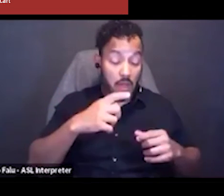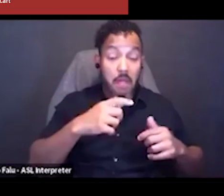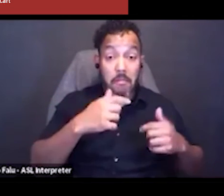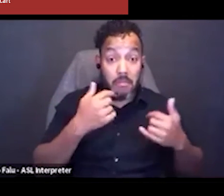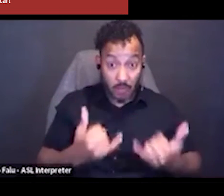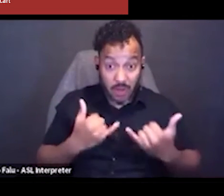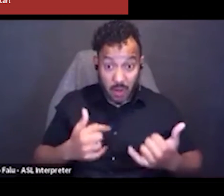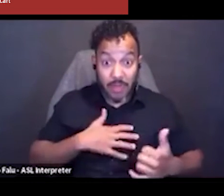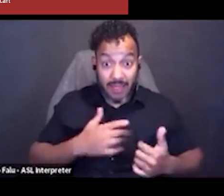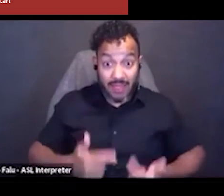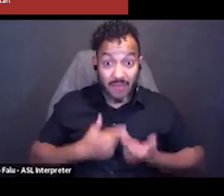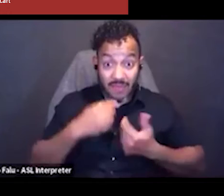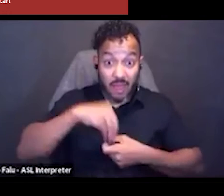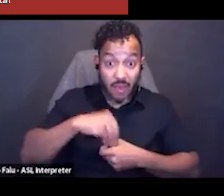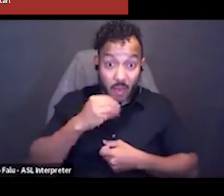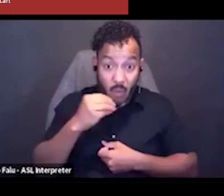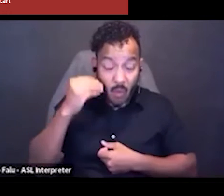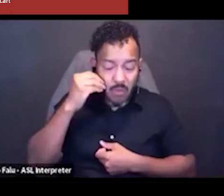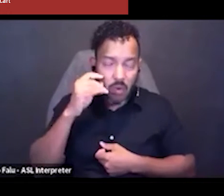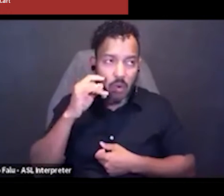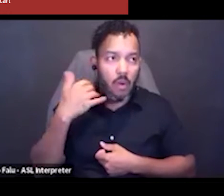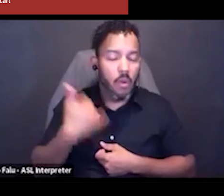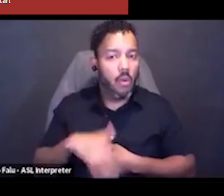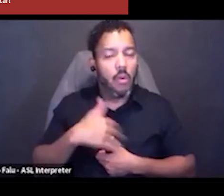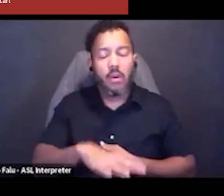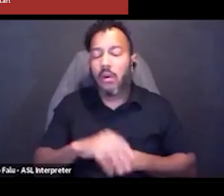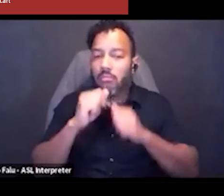Nothing has terrible has happened.